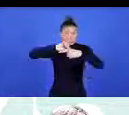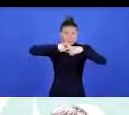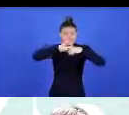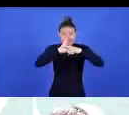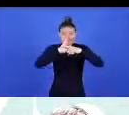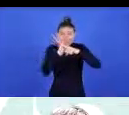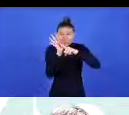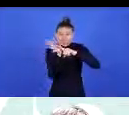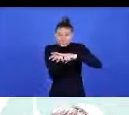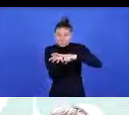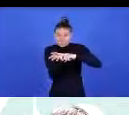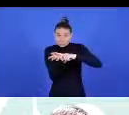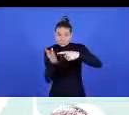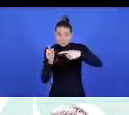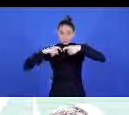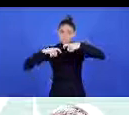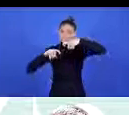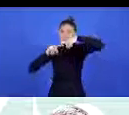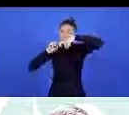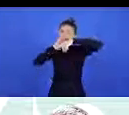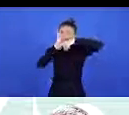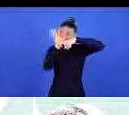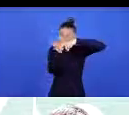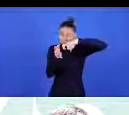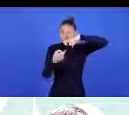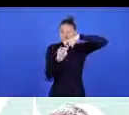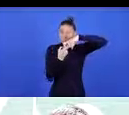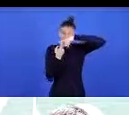parts are the electrode, that inserted